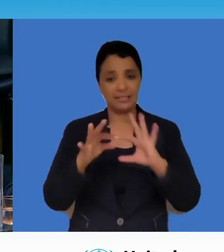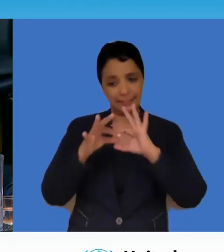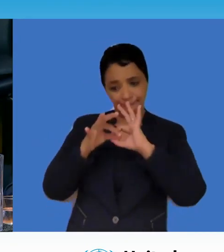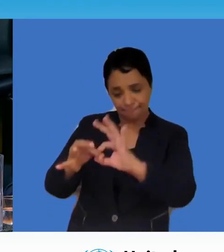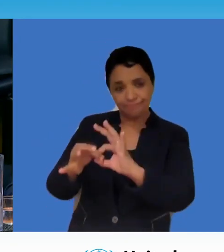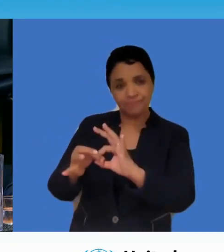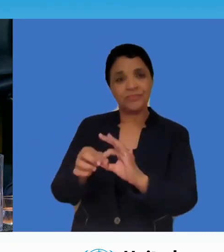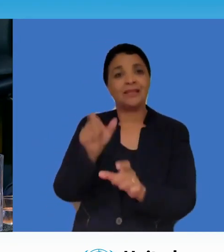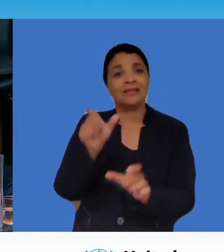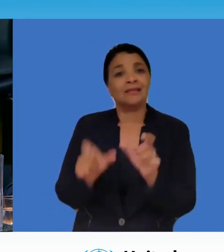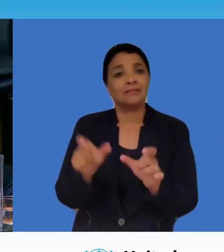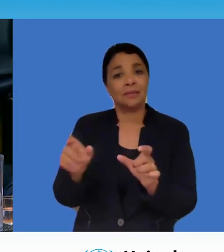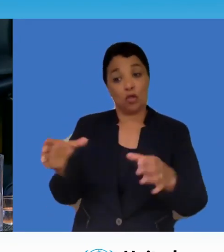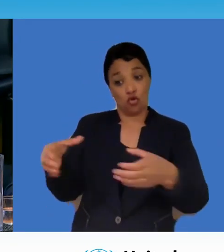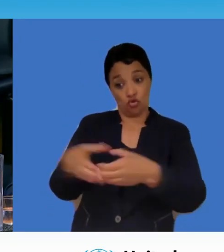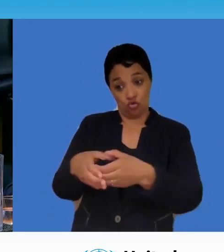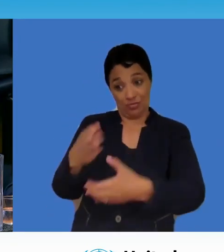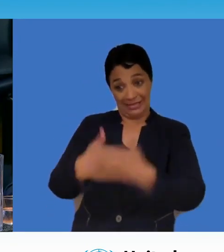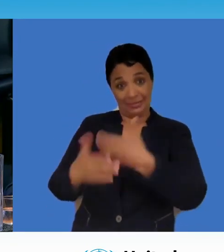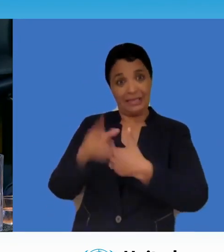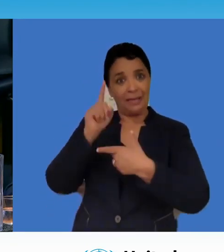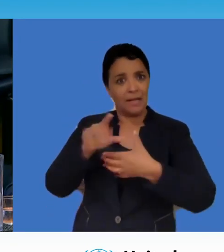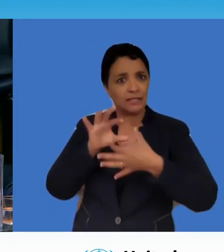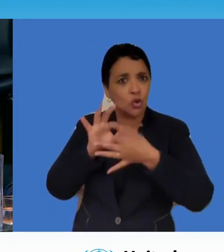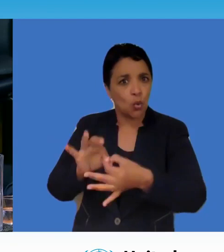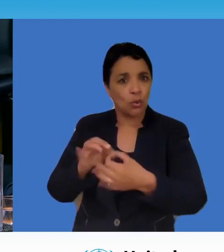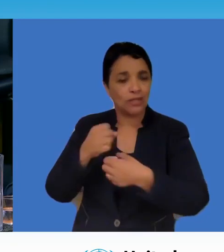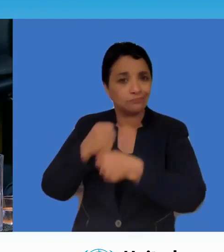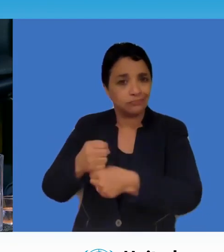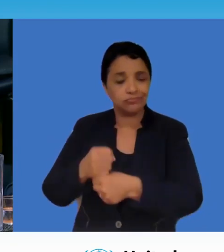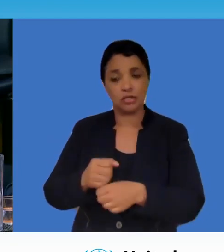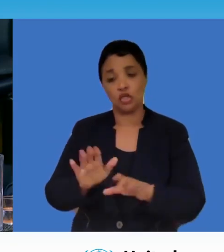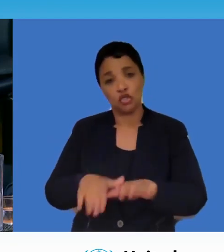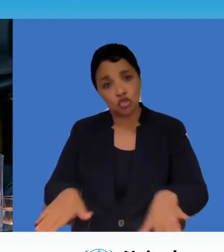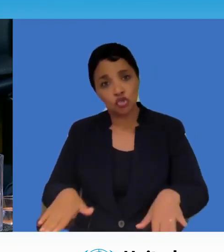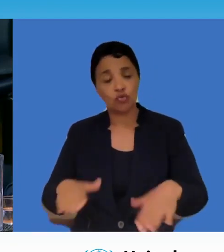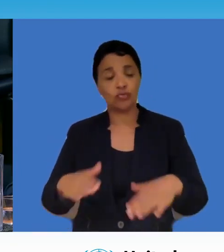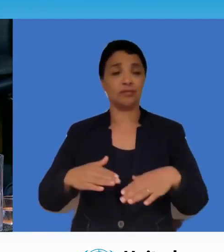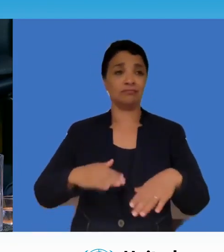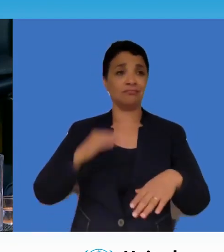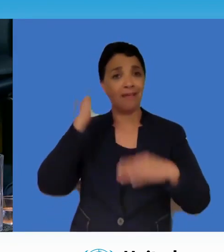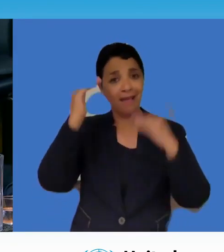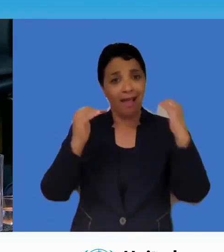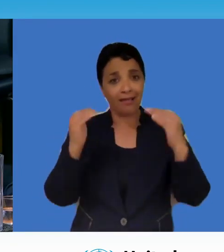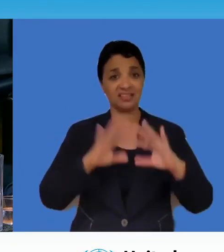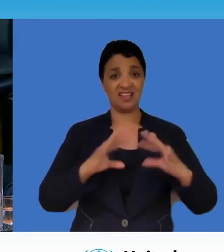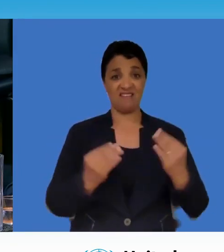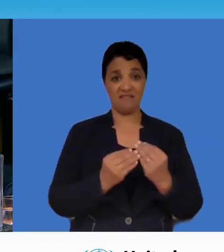as early as possible with the representatives of those groups uh whether children adults families